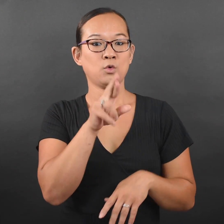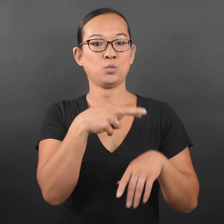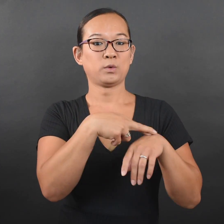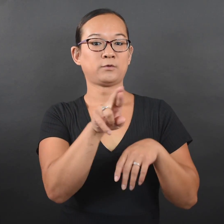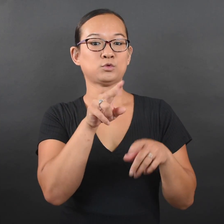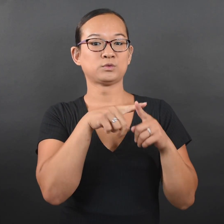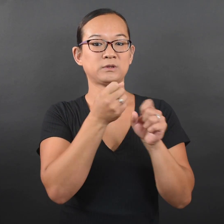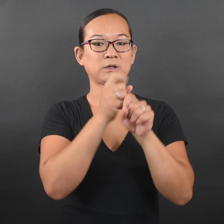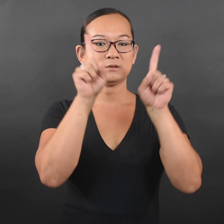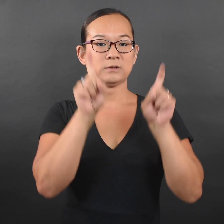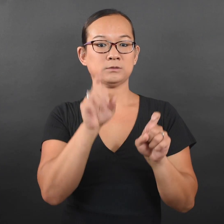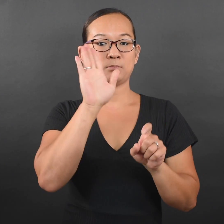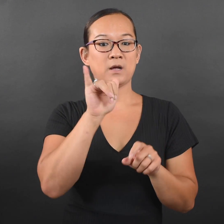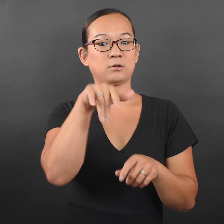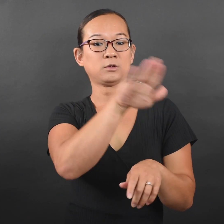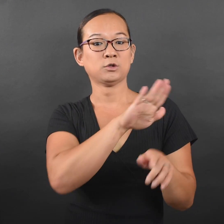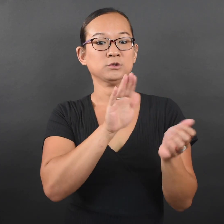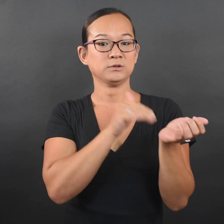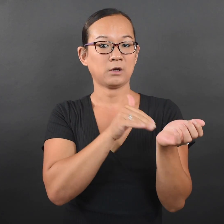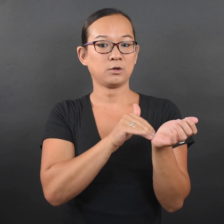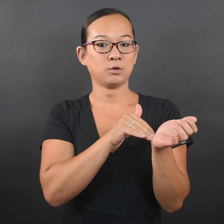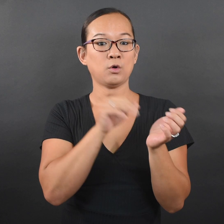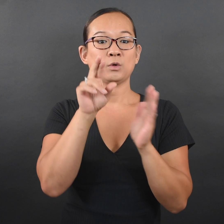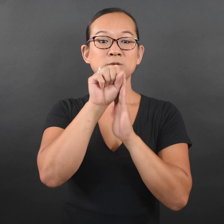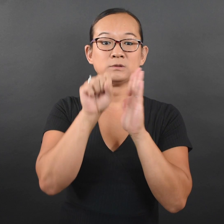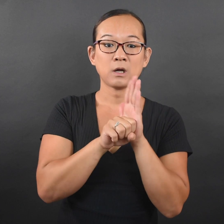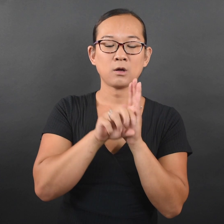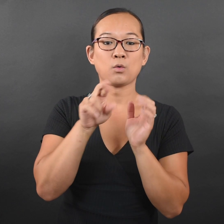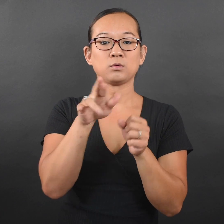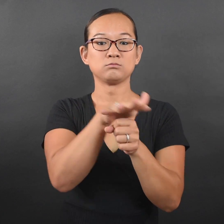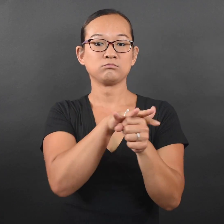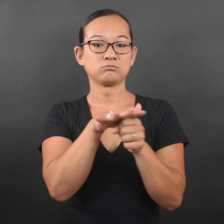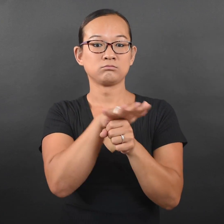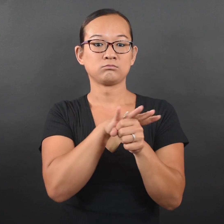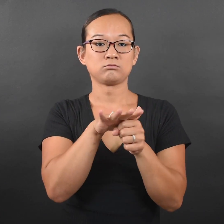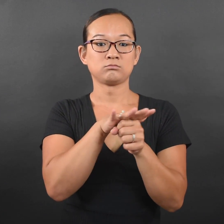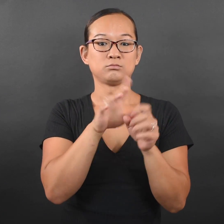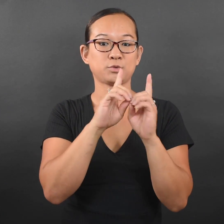provider, or state, tribal, local or territorial health department.